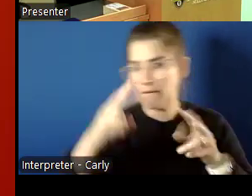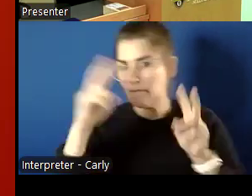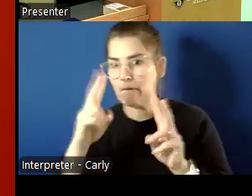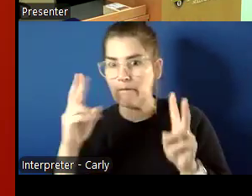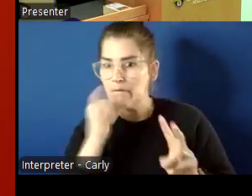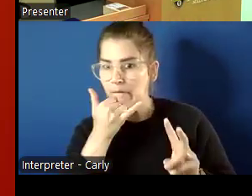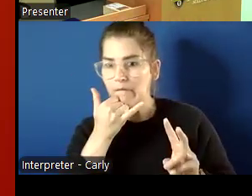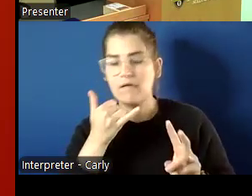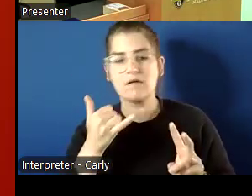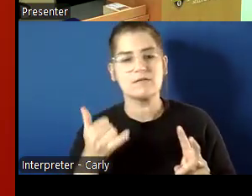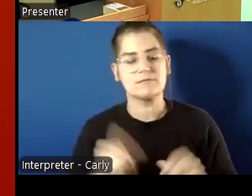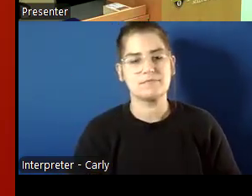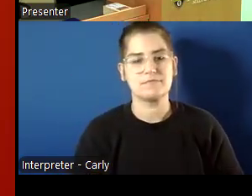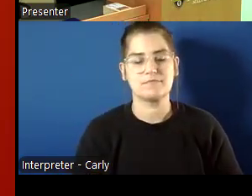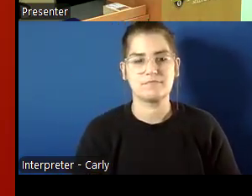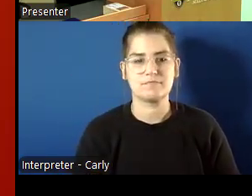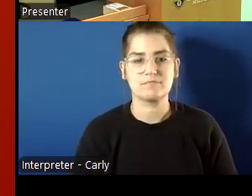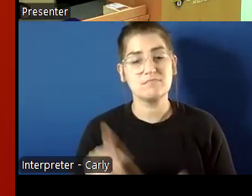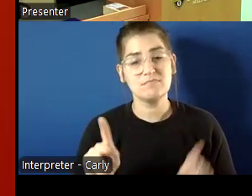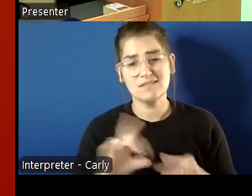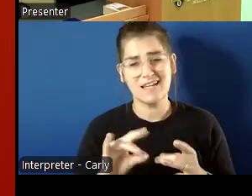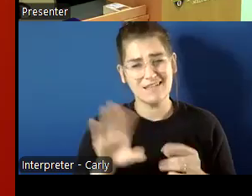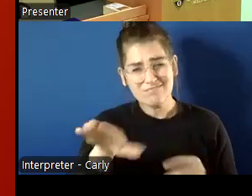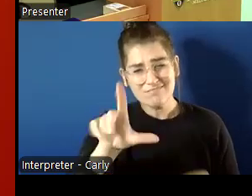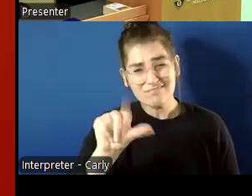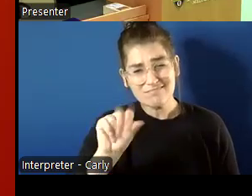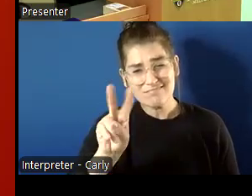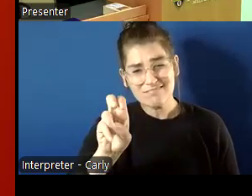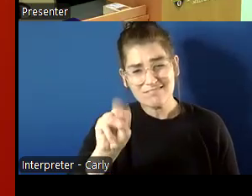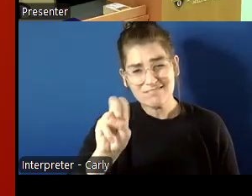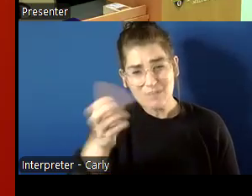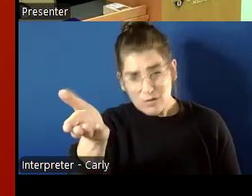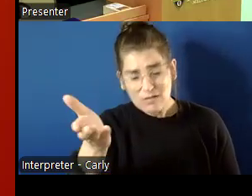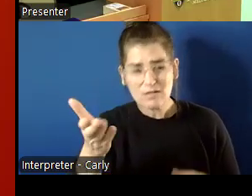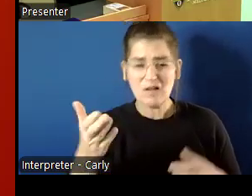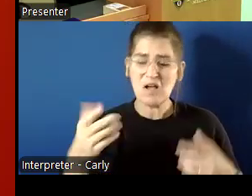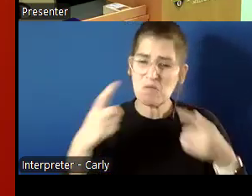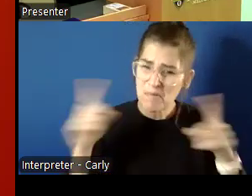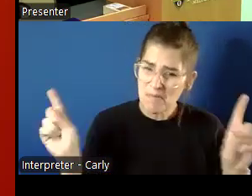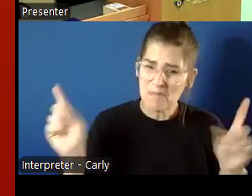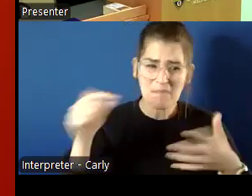had people say to me, "Well, Leverne, I mean, look at you. you are accomplished and uh you've got you